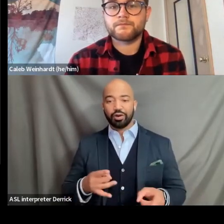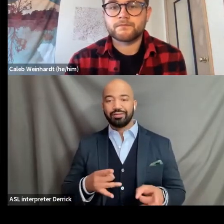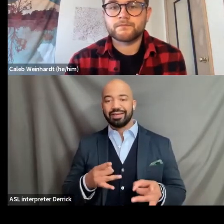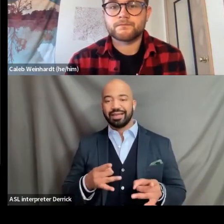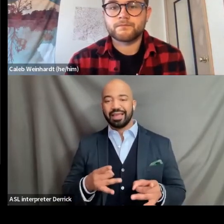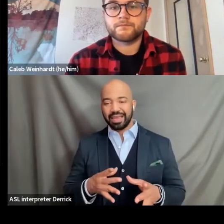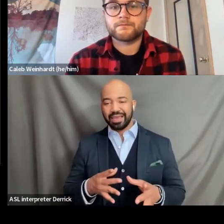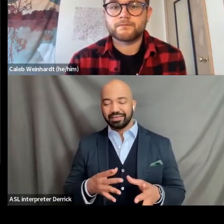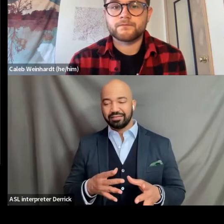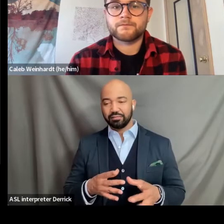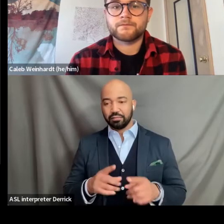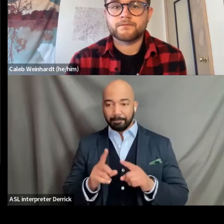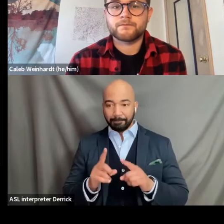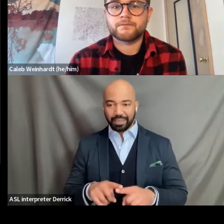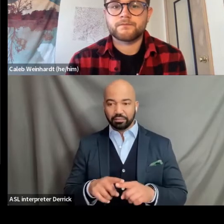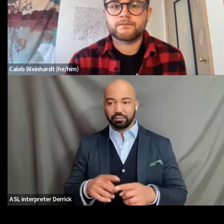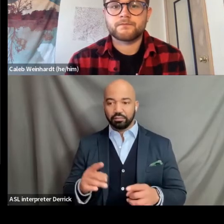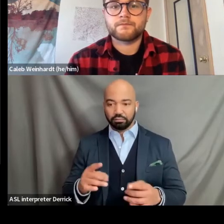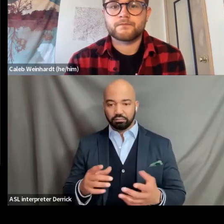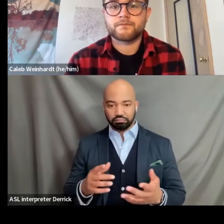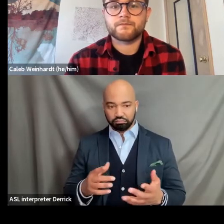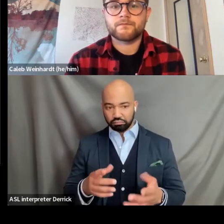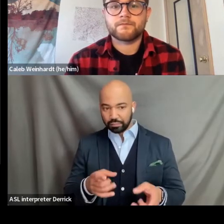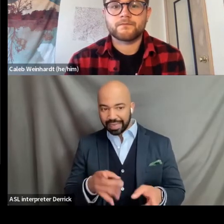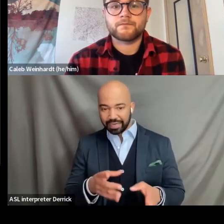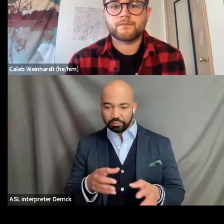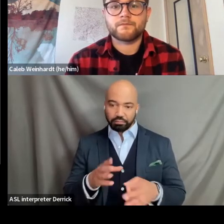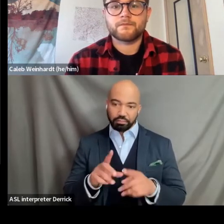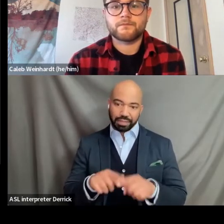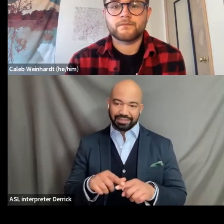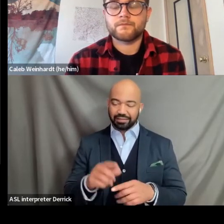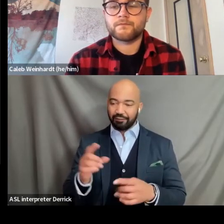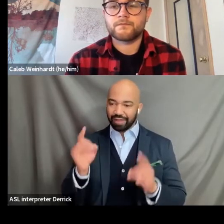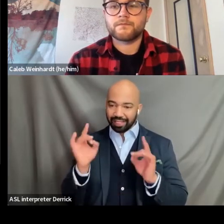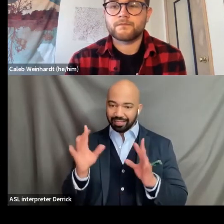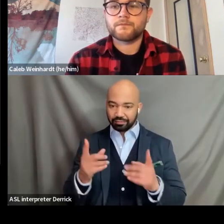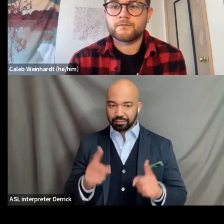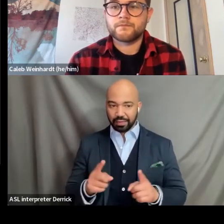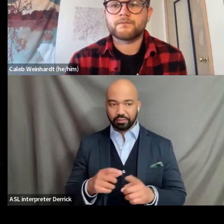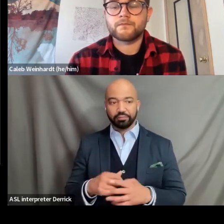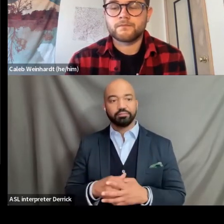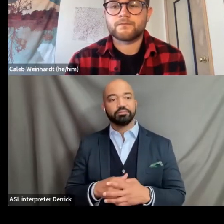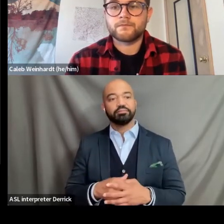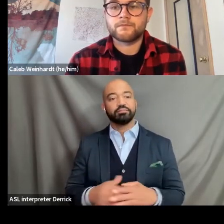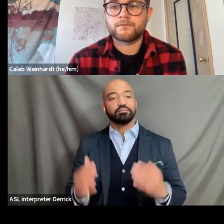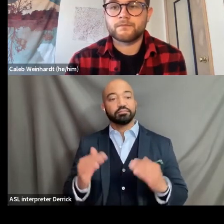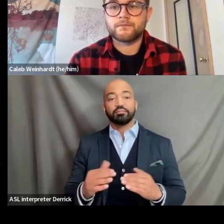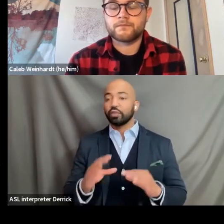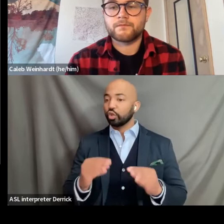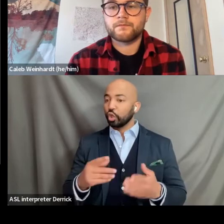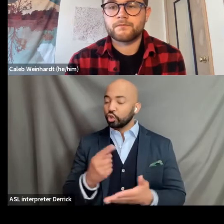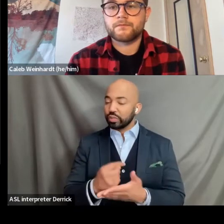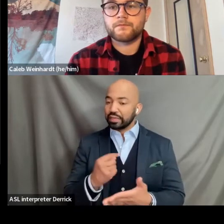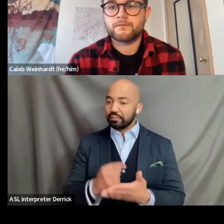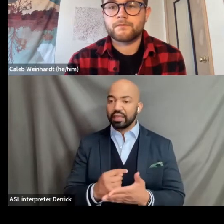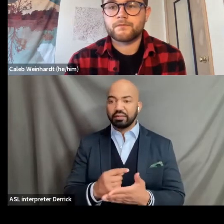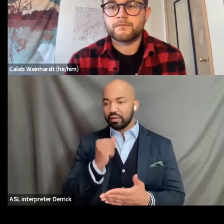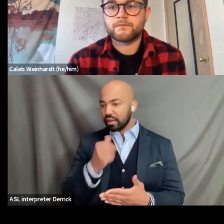the last many years. There's concerns about not being treated at all, not being treated well, not being able to access care at all